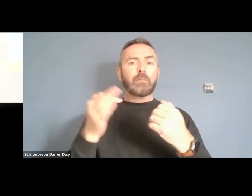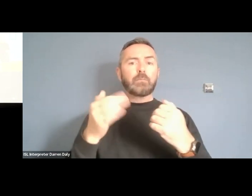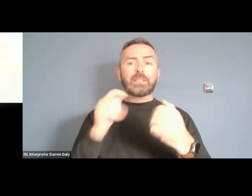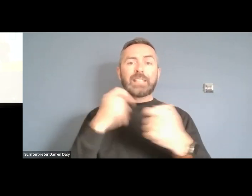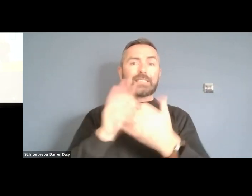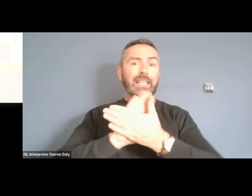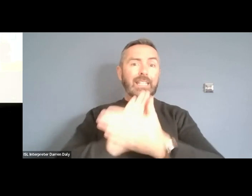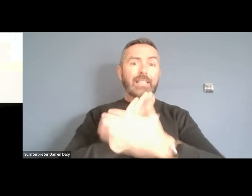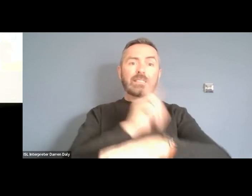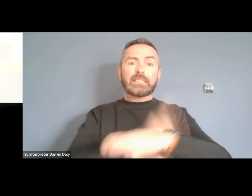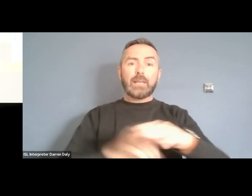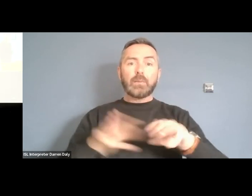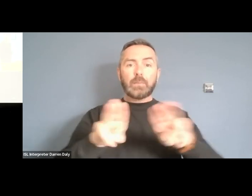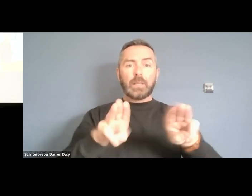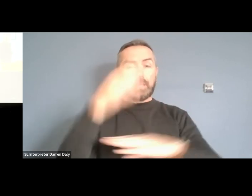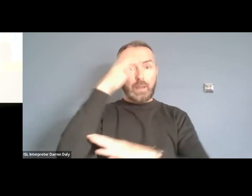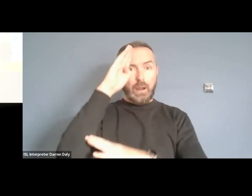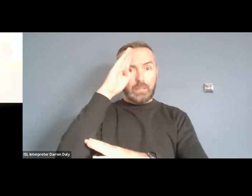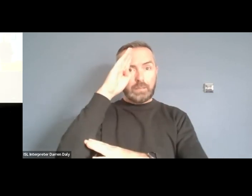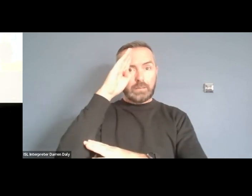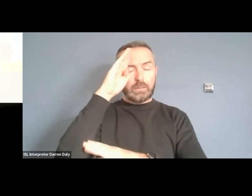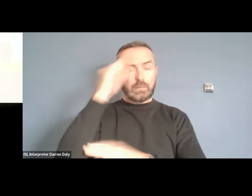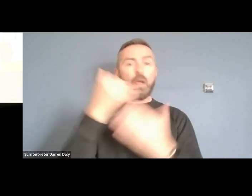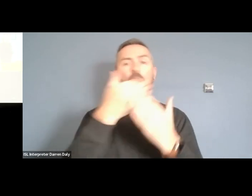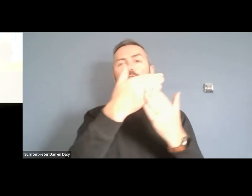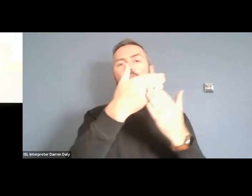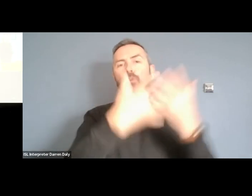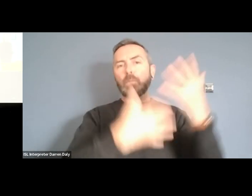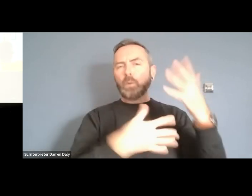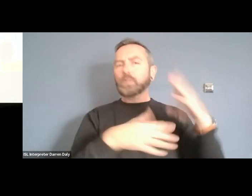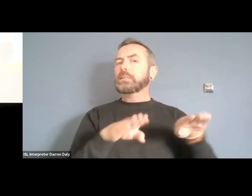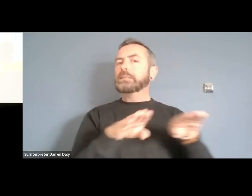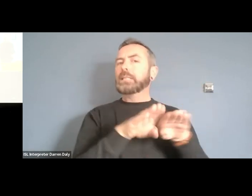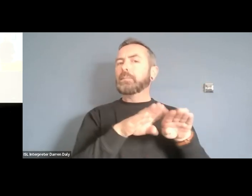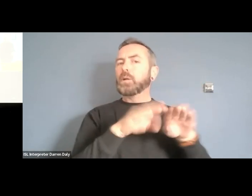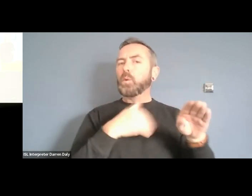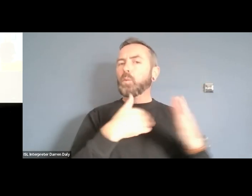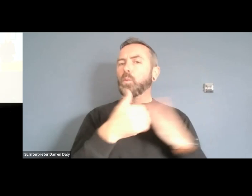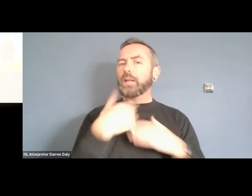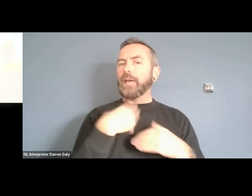Ultimately, a report like the one being launched today, gives us a snapshot of